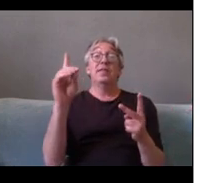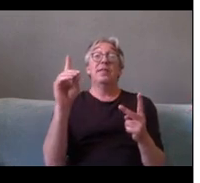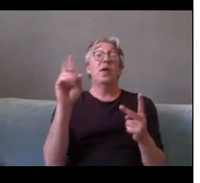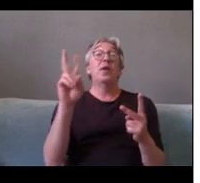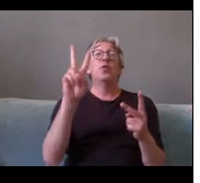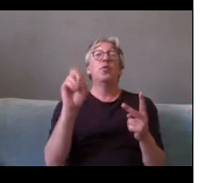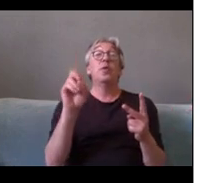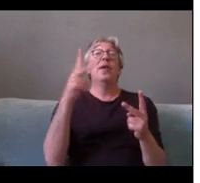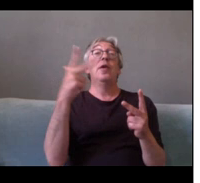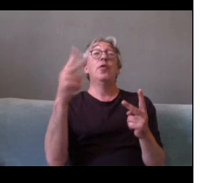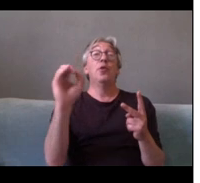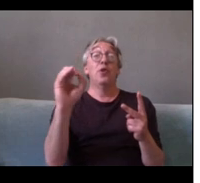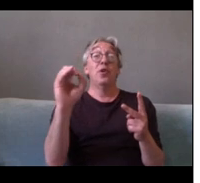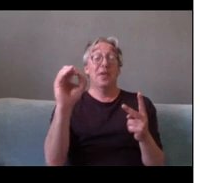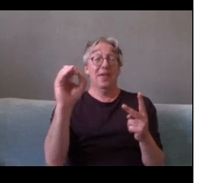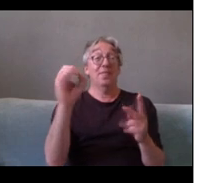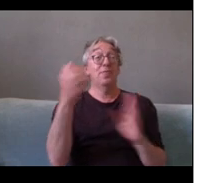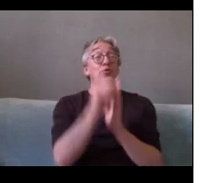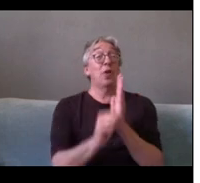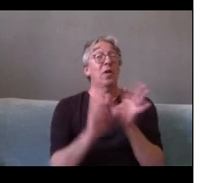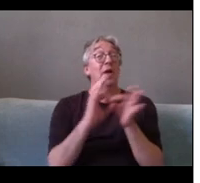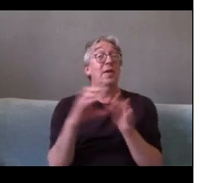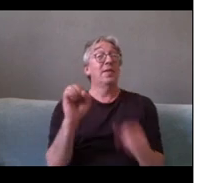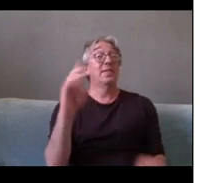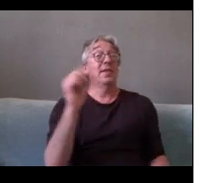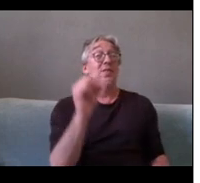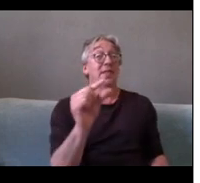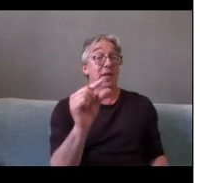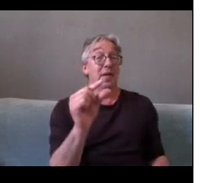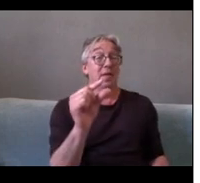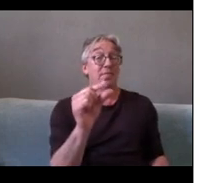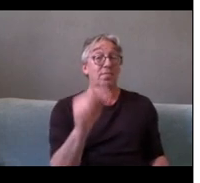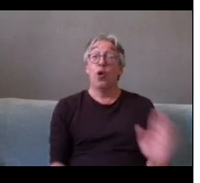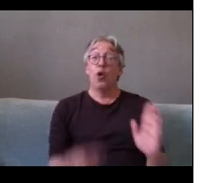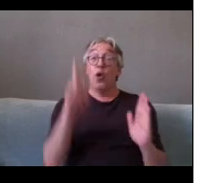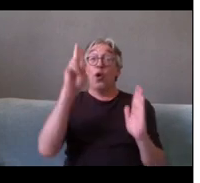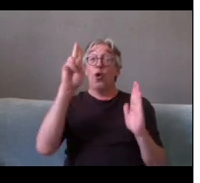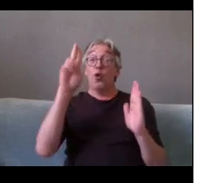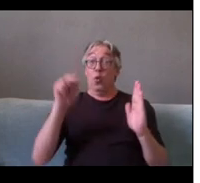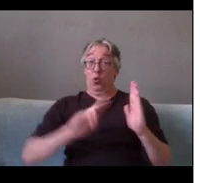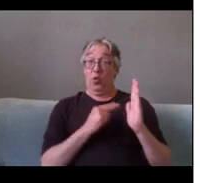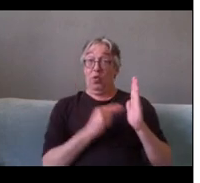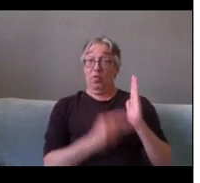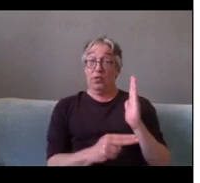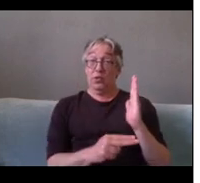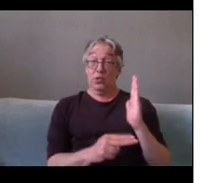The UNCRPD sets forth in its article 27